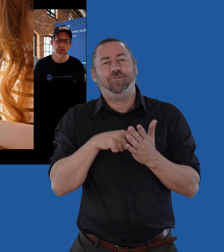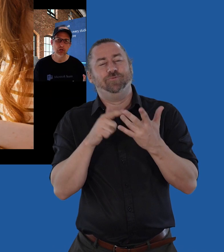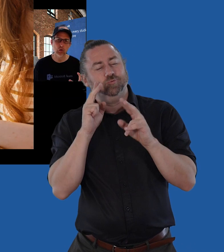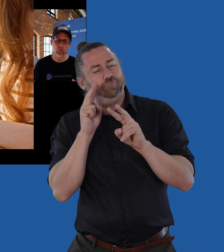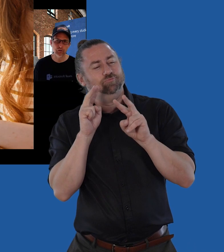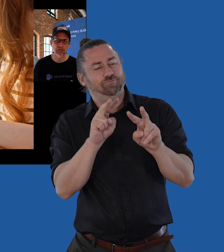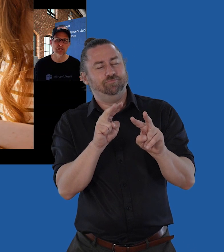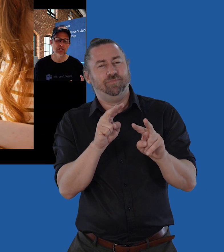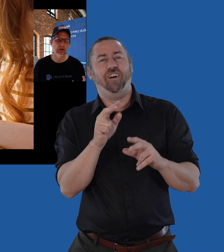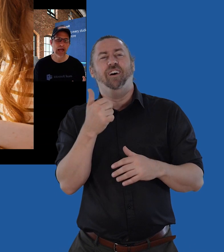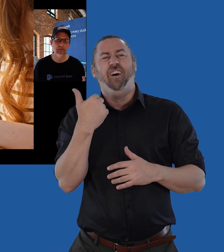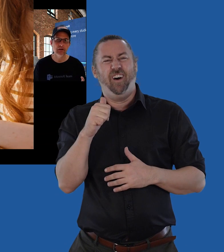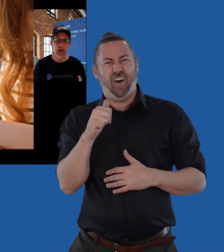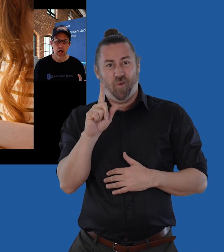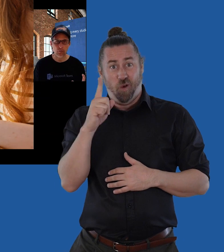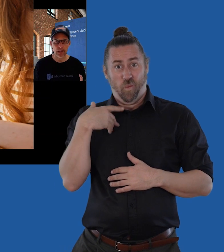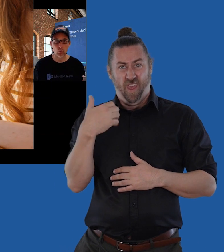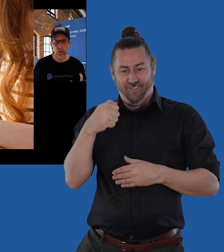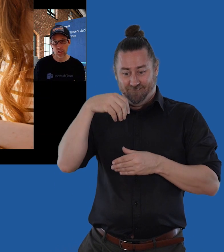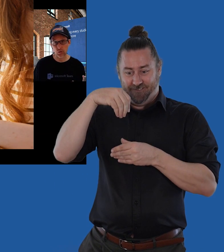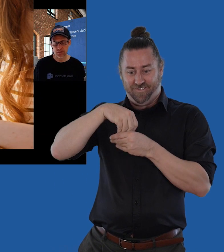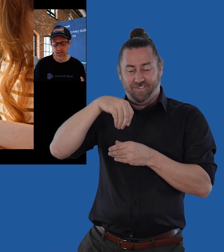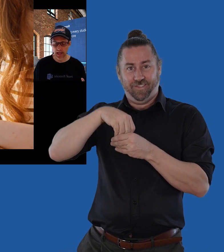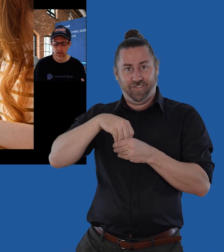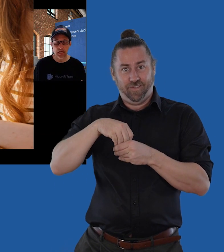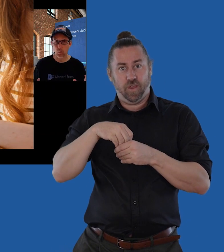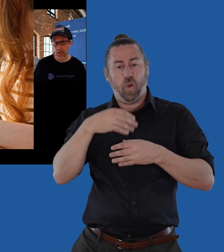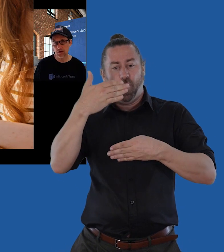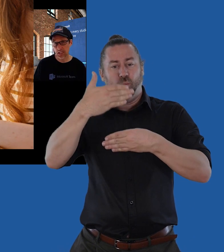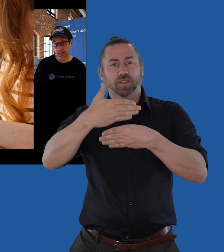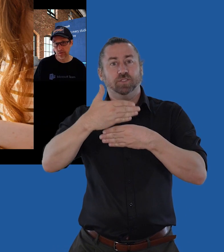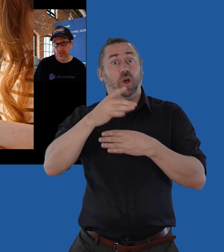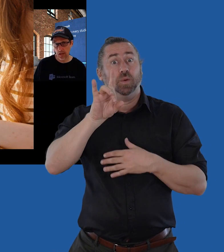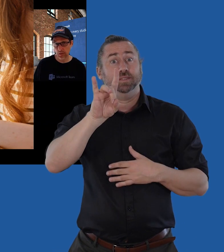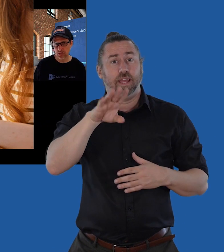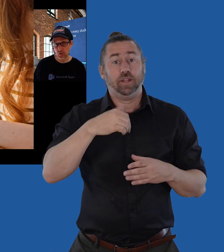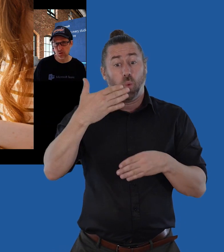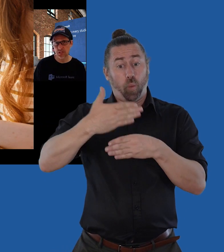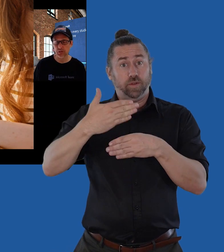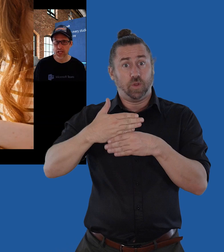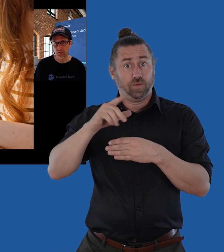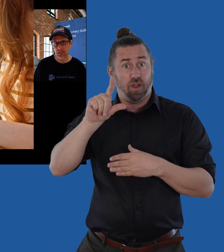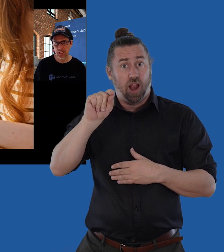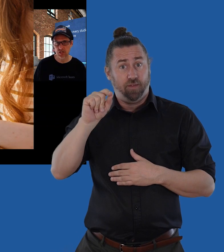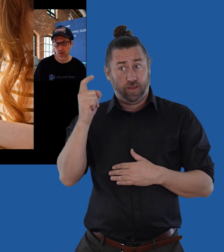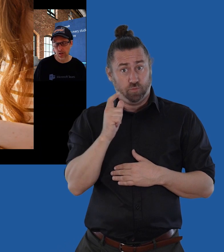some of the cool features that we have around Windows 10. Now, Windows 11 is coming soon, so at the end of this session,